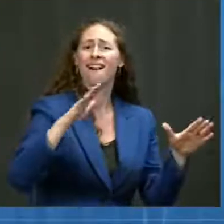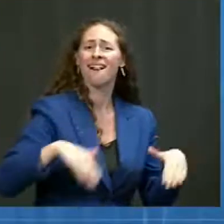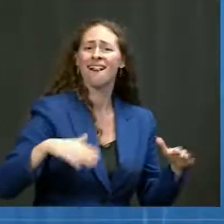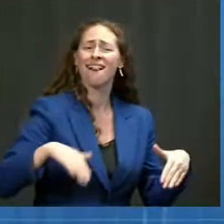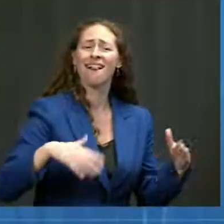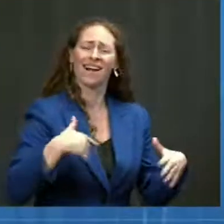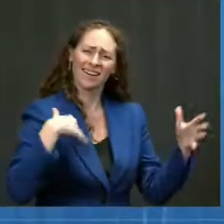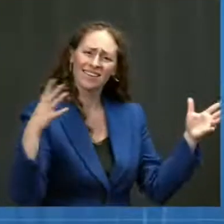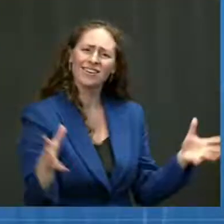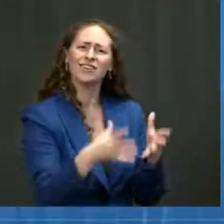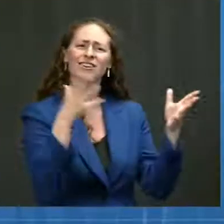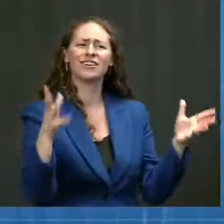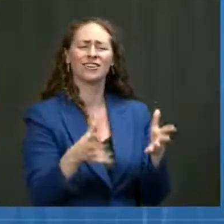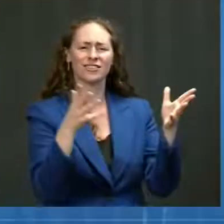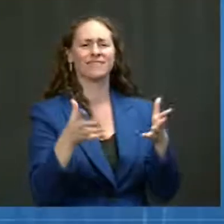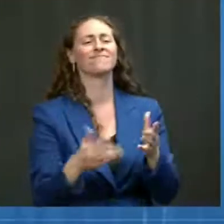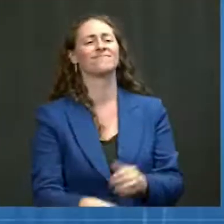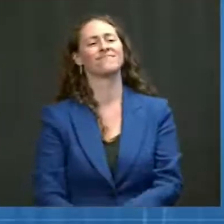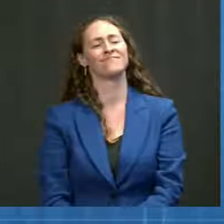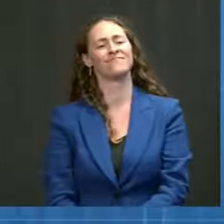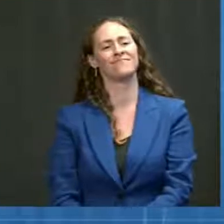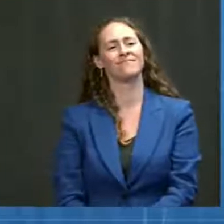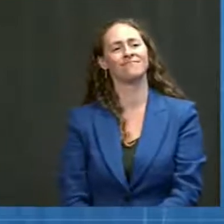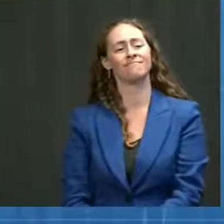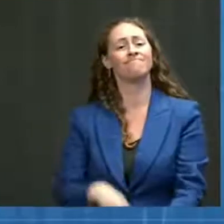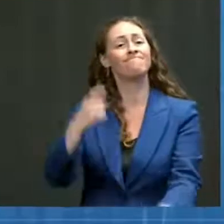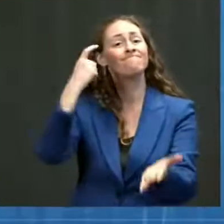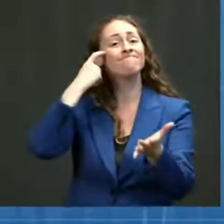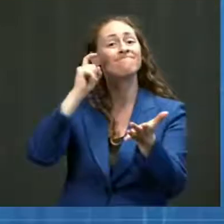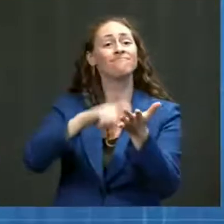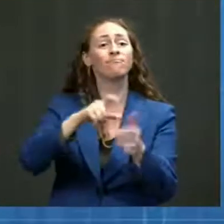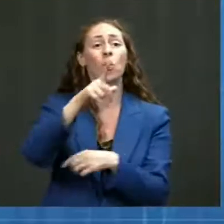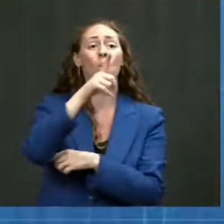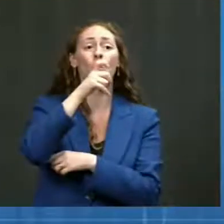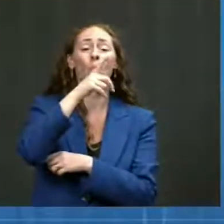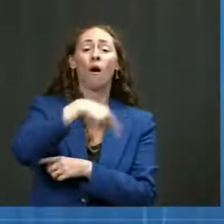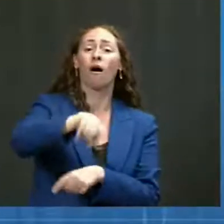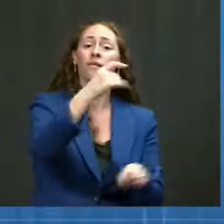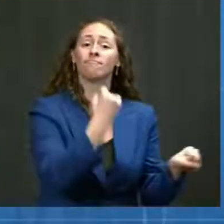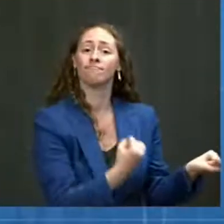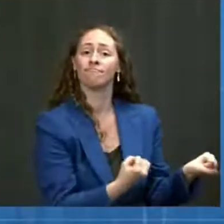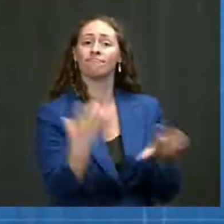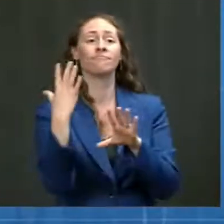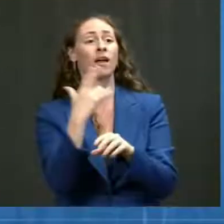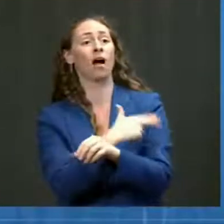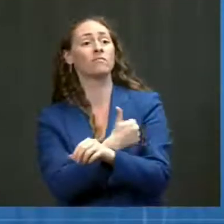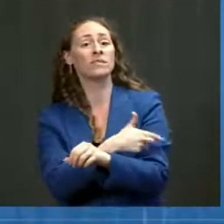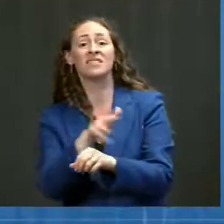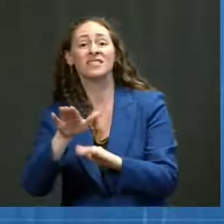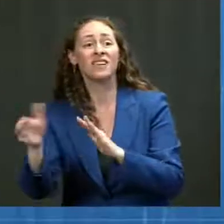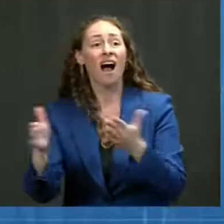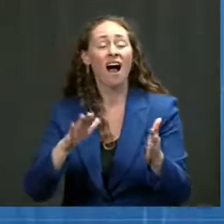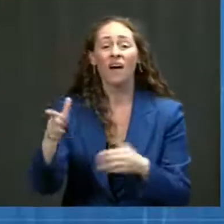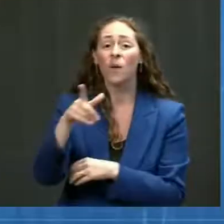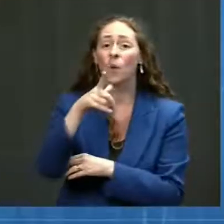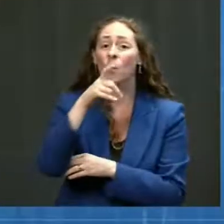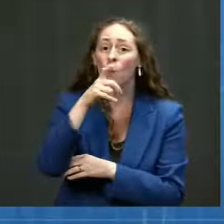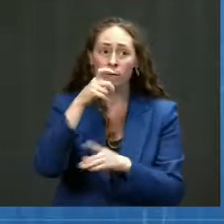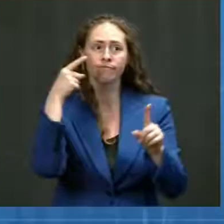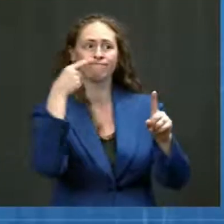IN THE U.S. AND AROUND THE WORLD. THE OVERWHELMING MAJORITY OF HOSPITALIZATIONS AND DEATH